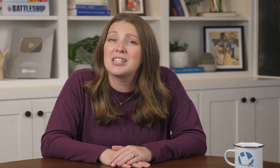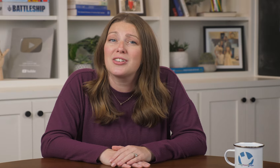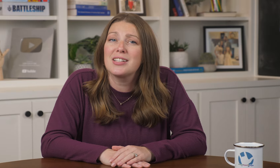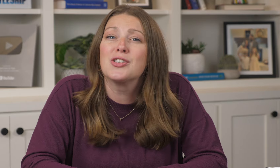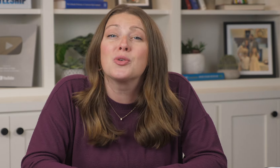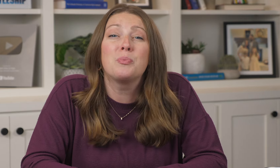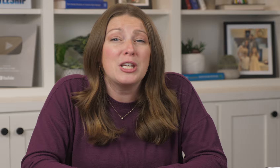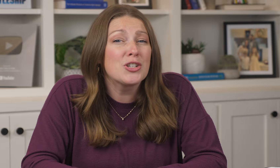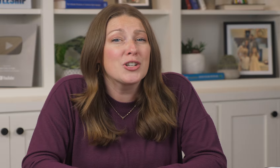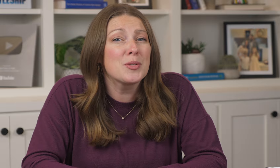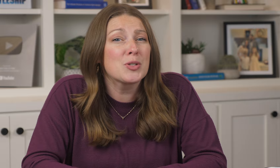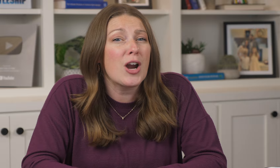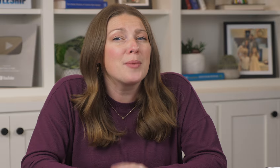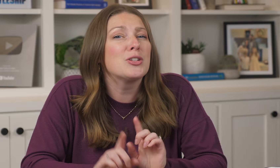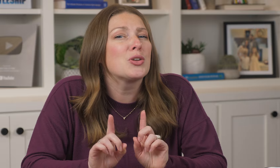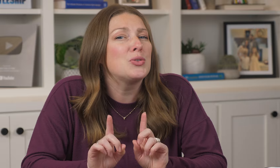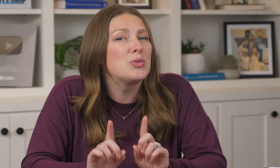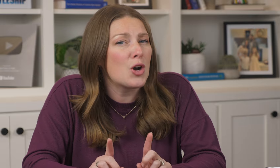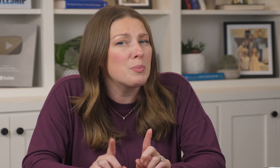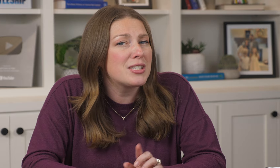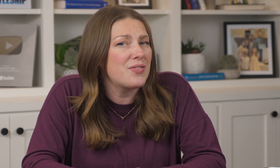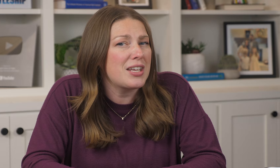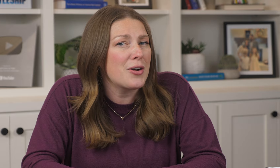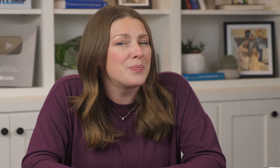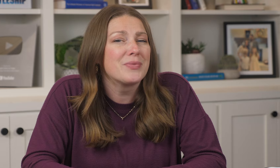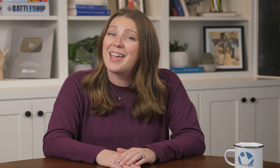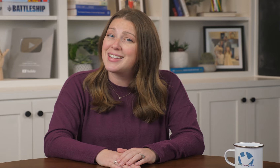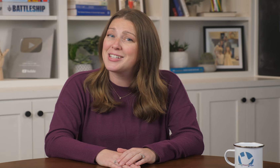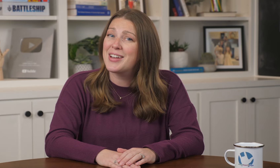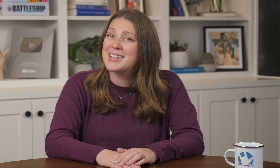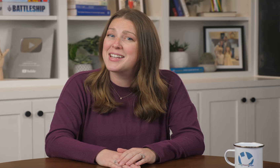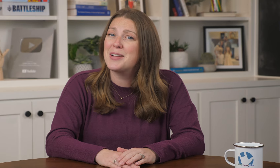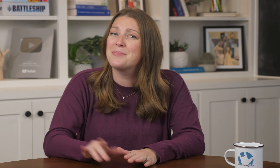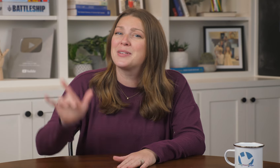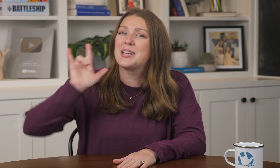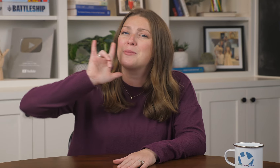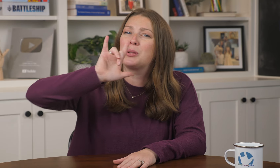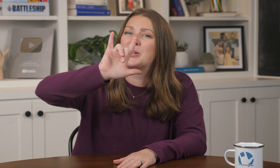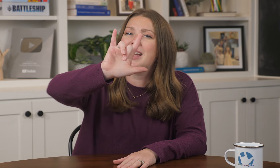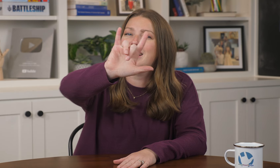so be sure to subscribe so you don't miss a video. Until next time, keep learning how to sign.